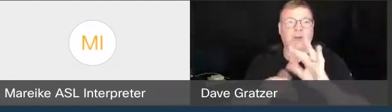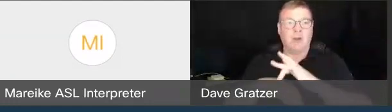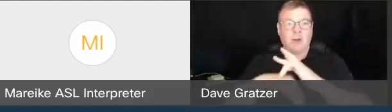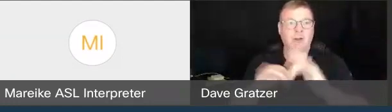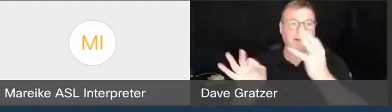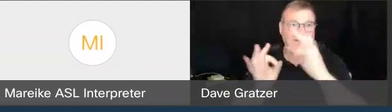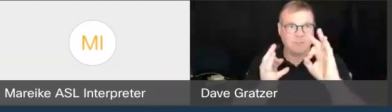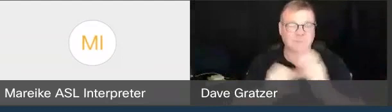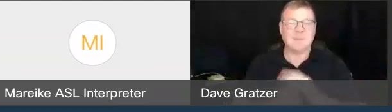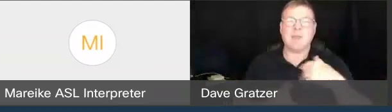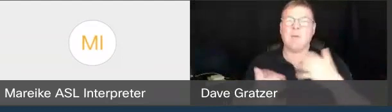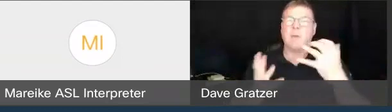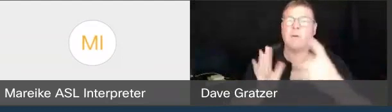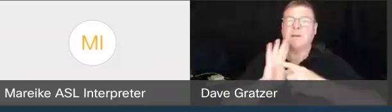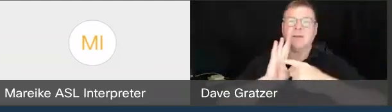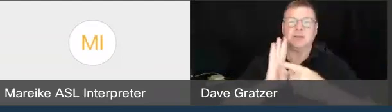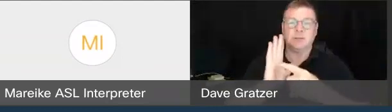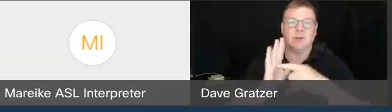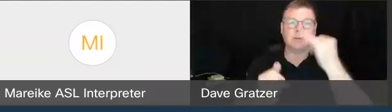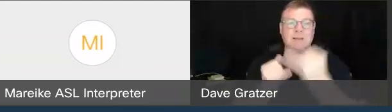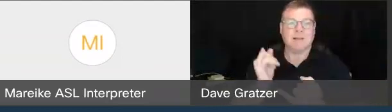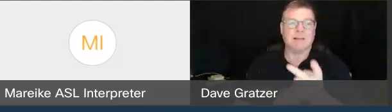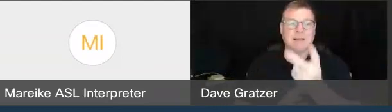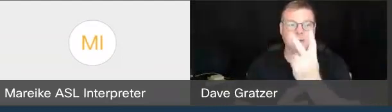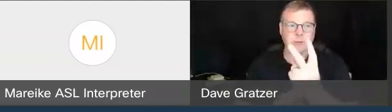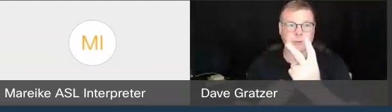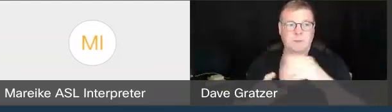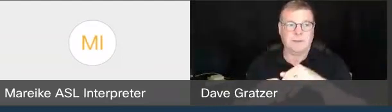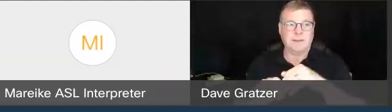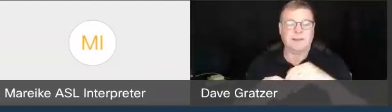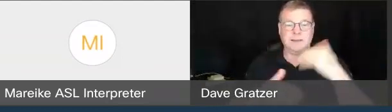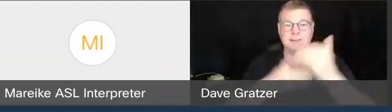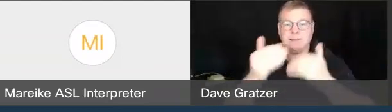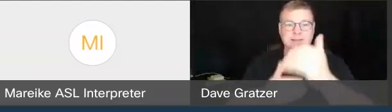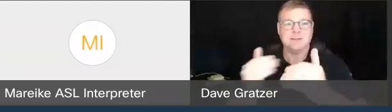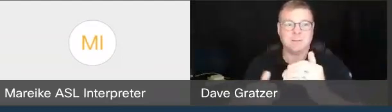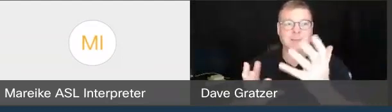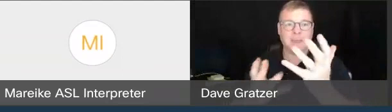just wanted to point out the last two in our series. We wanna kind of make sure you can